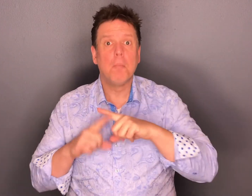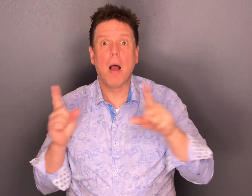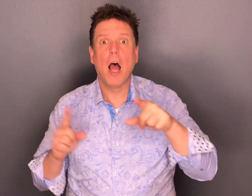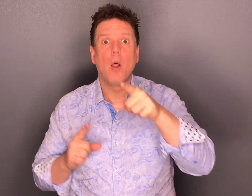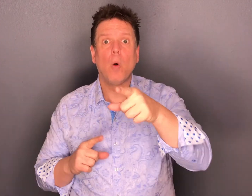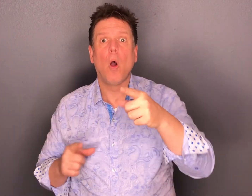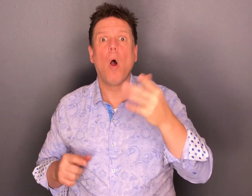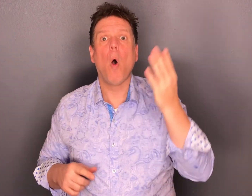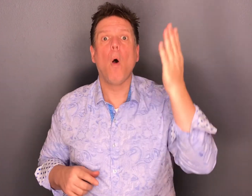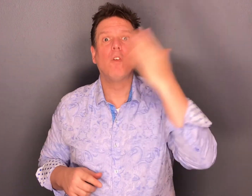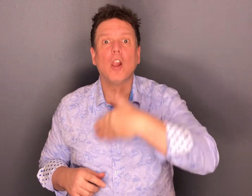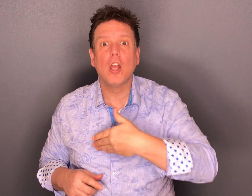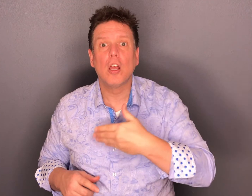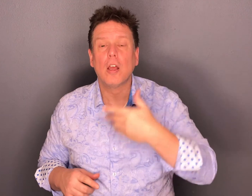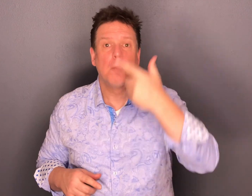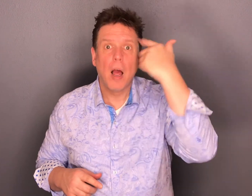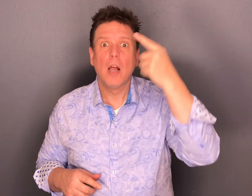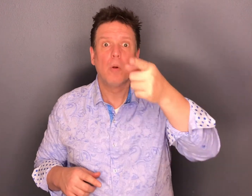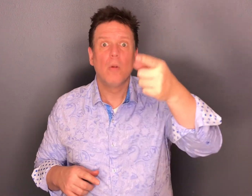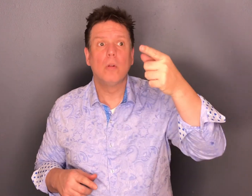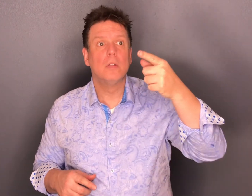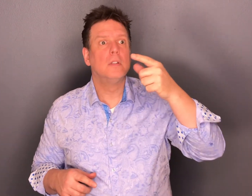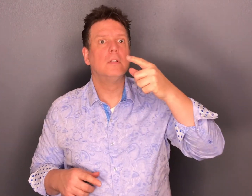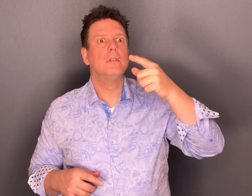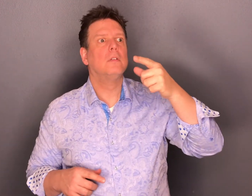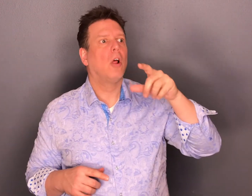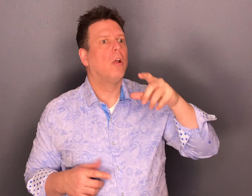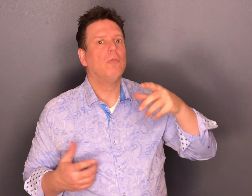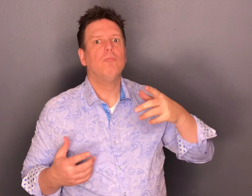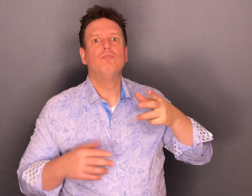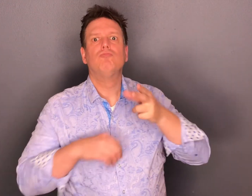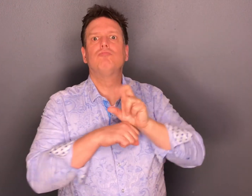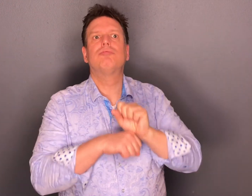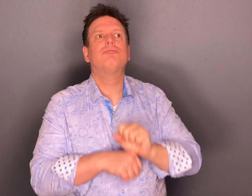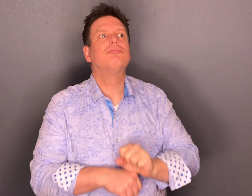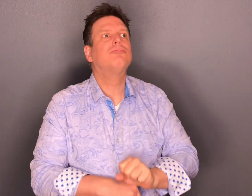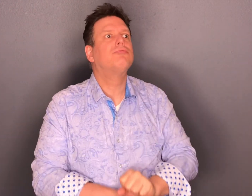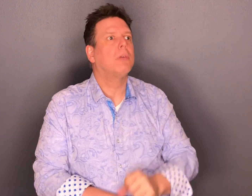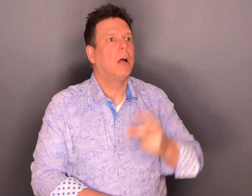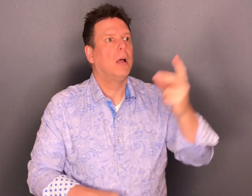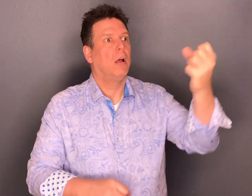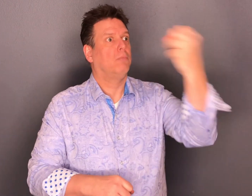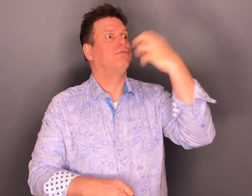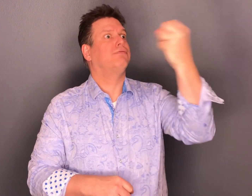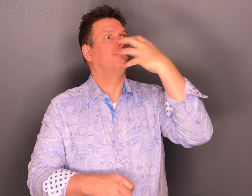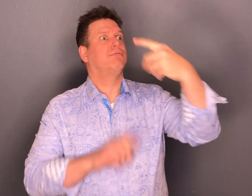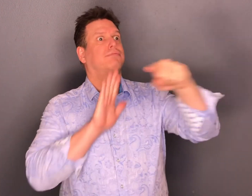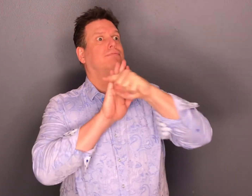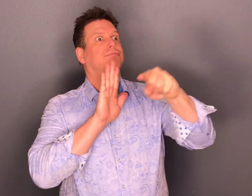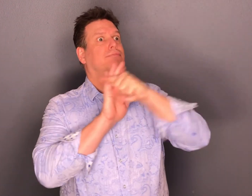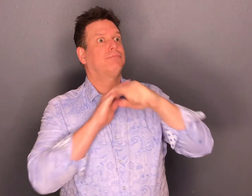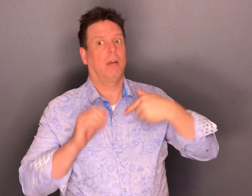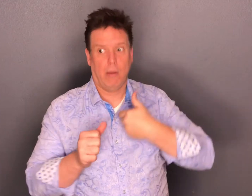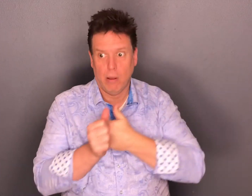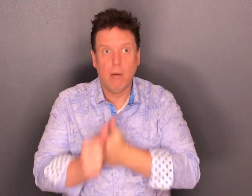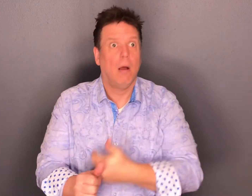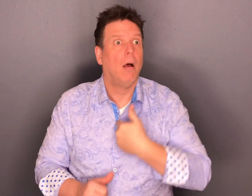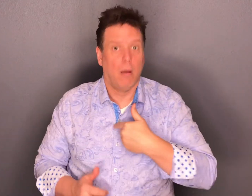things that happen in your life but you overlook them because your status quo is